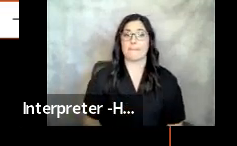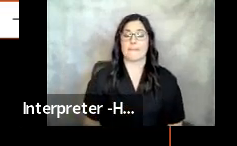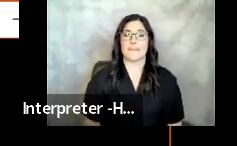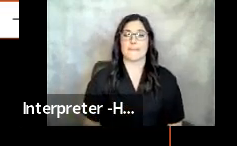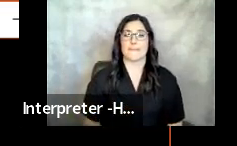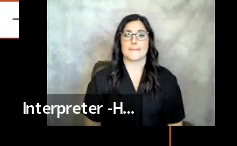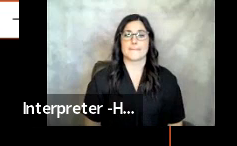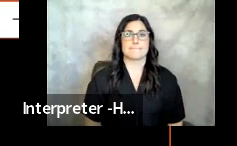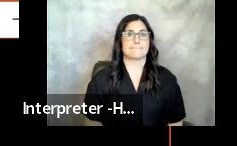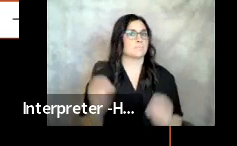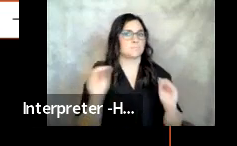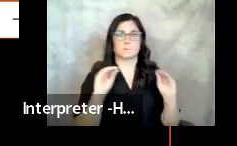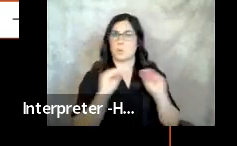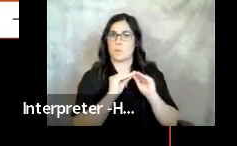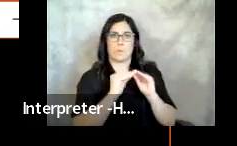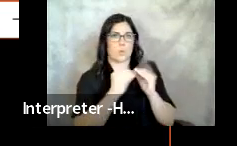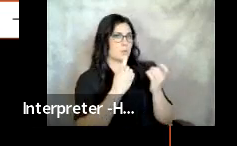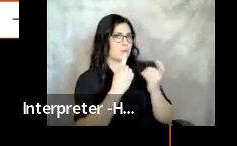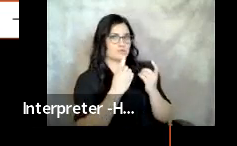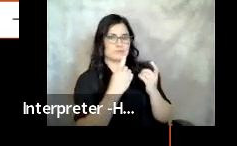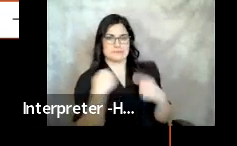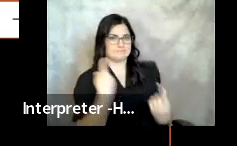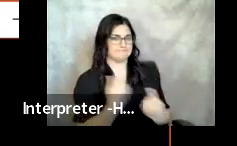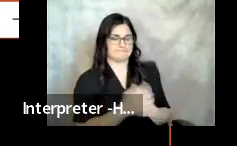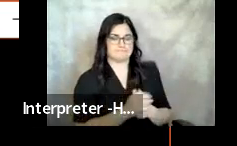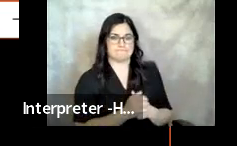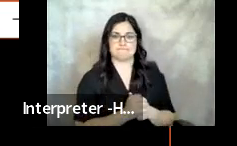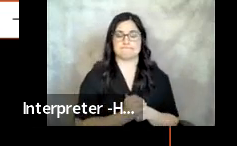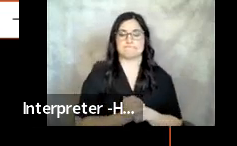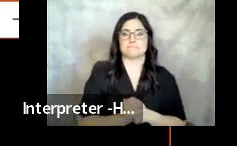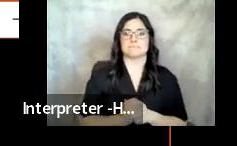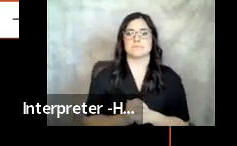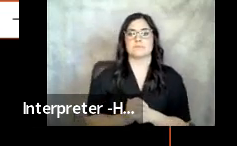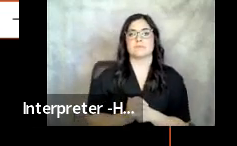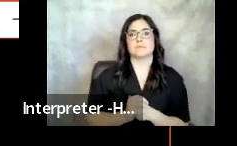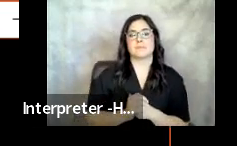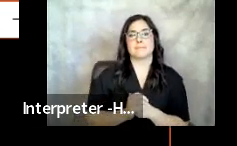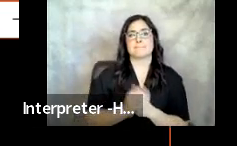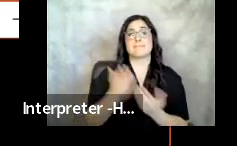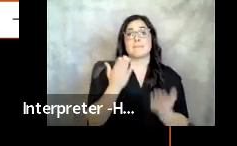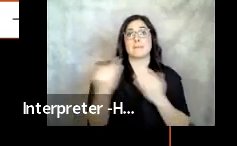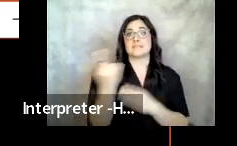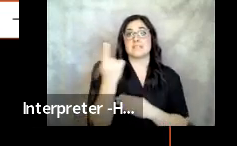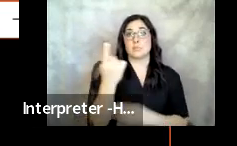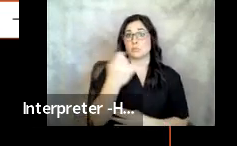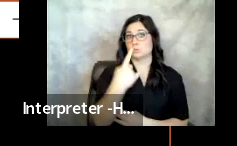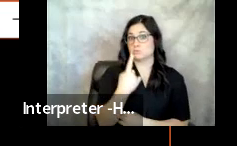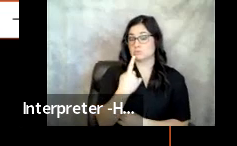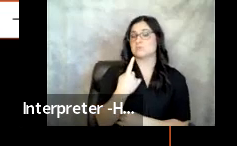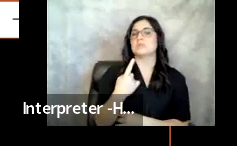There aren't any yet. OK. Now somebody might have a question and let me quickly. Go over this.